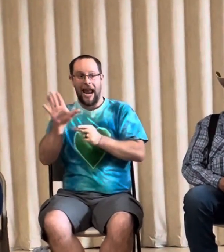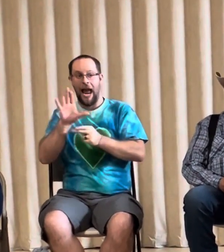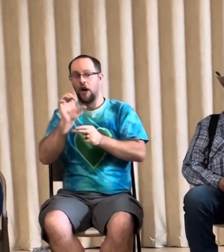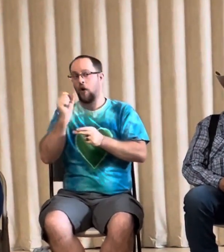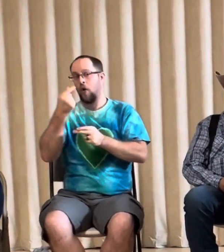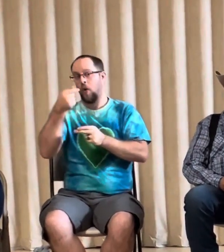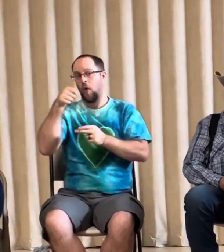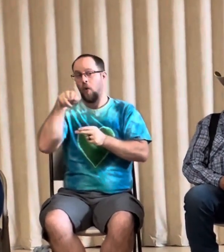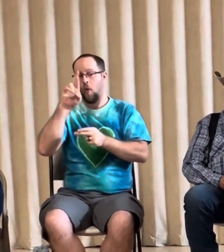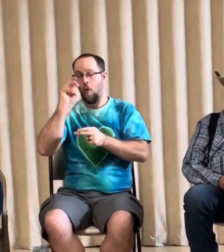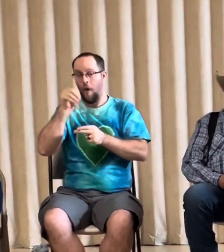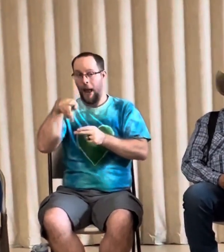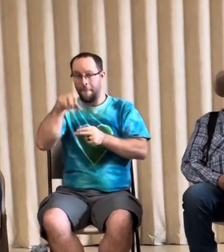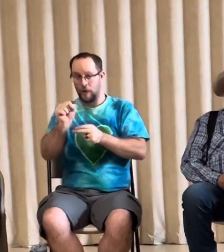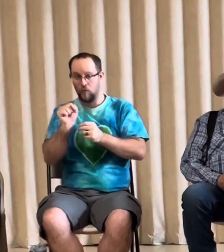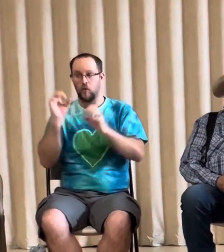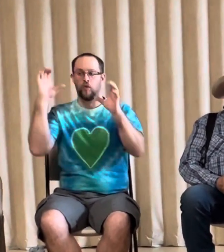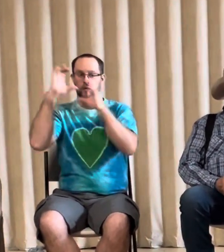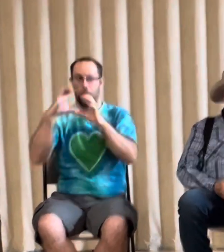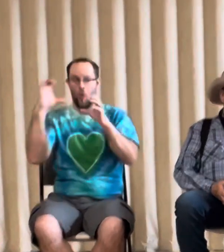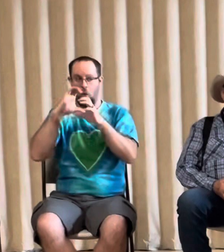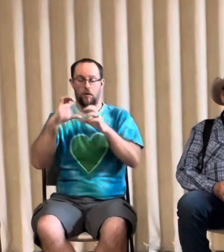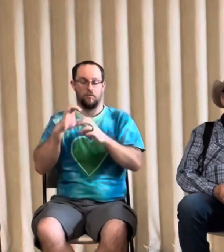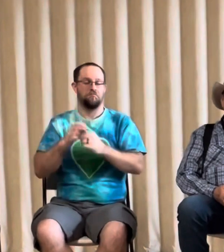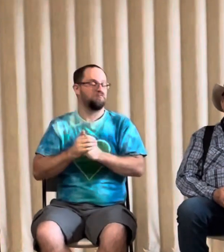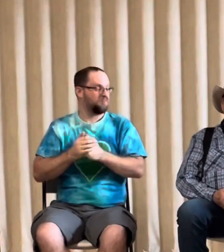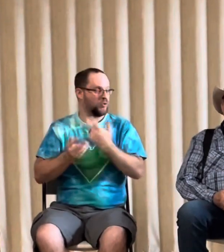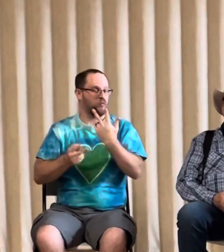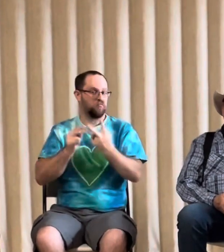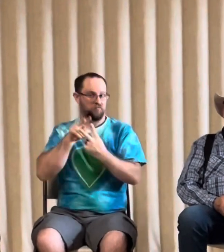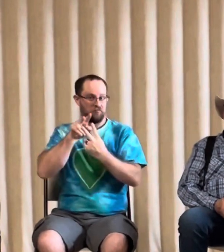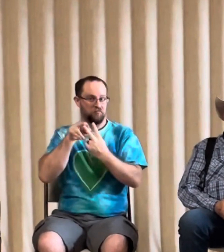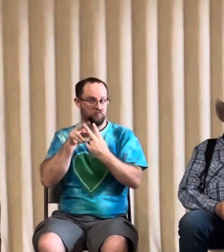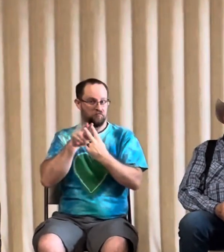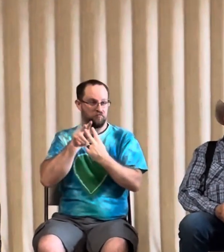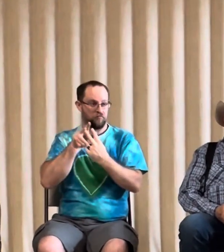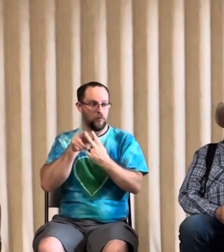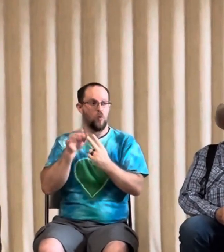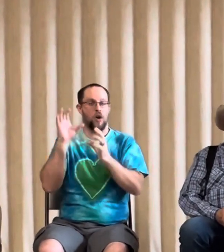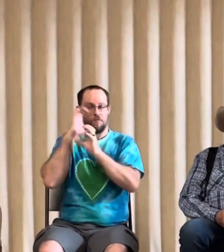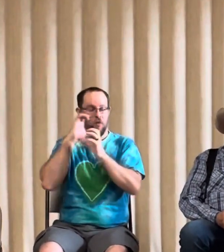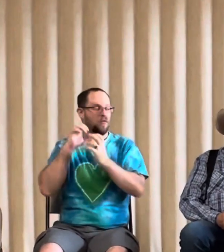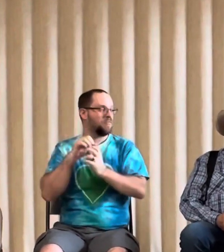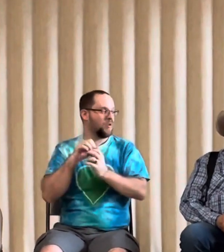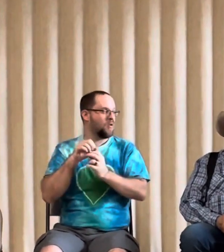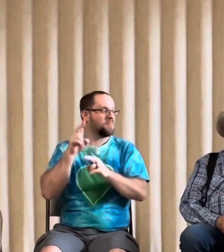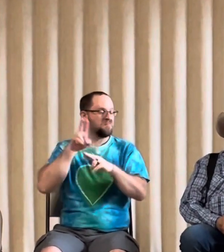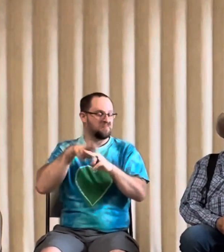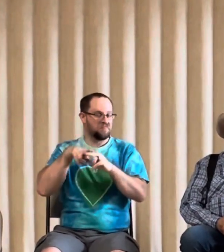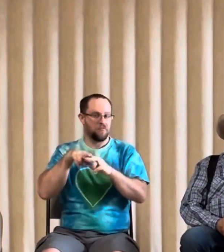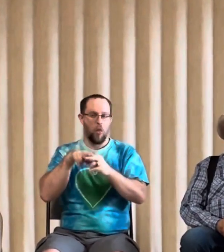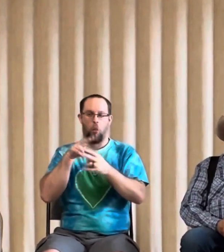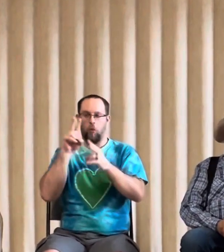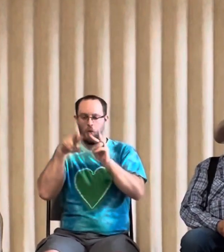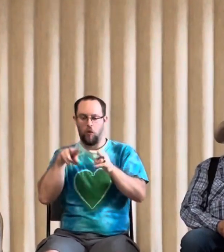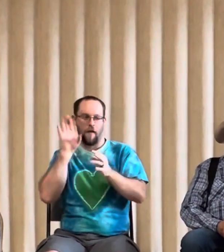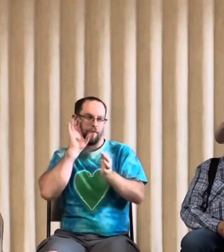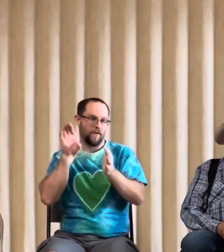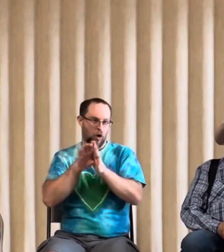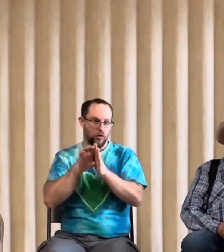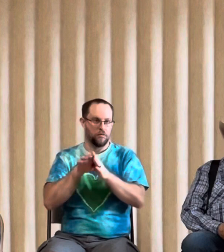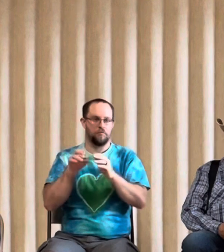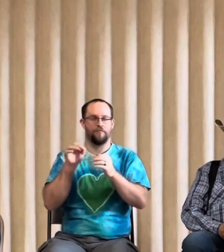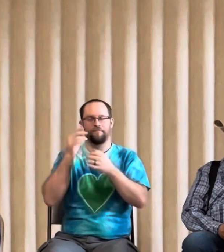So here they are, sitting on the couch with a photo book. Reminiscing about all of the great memories.